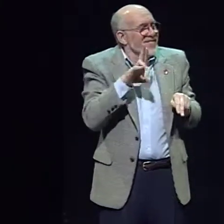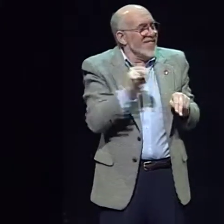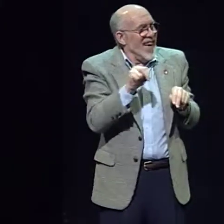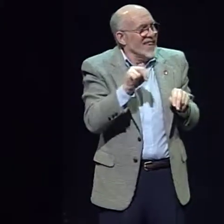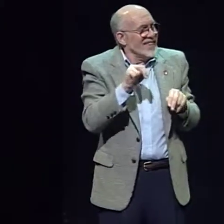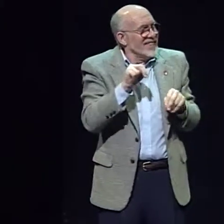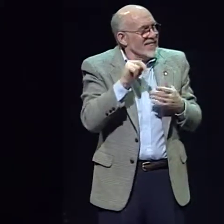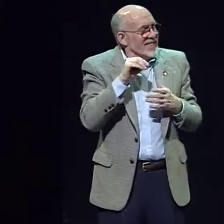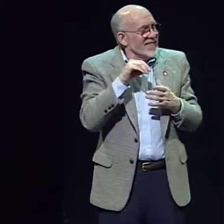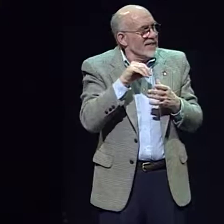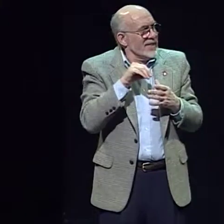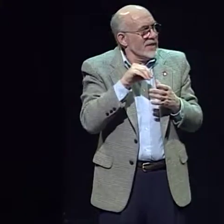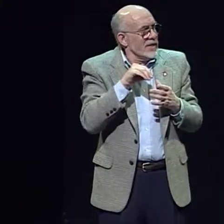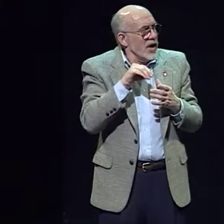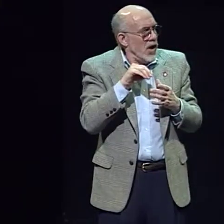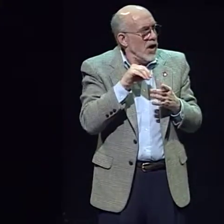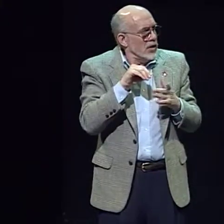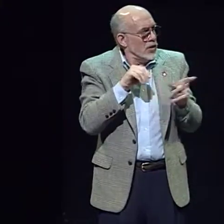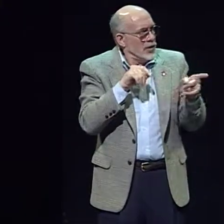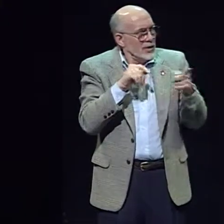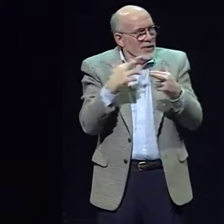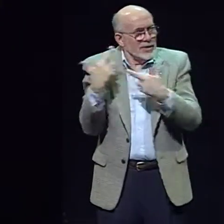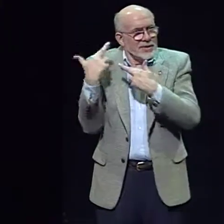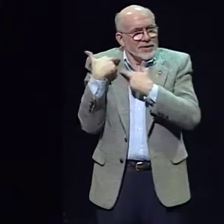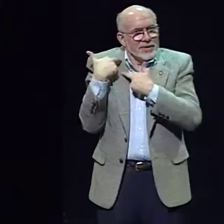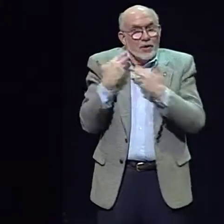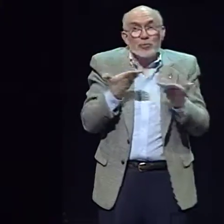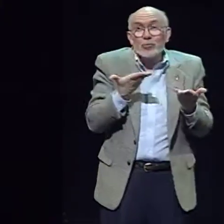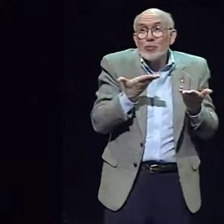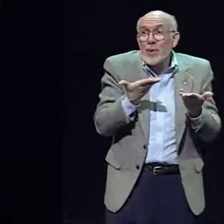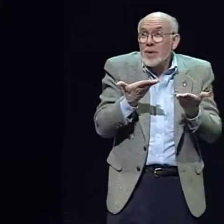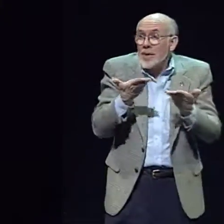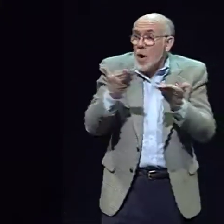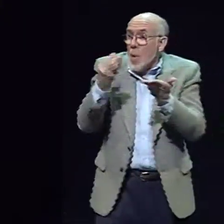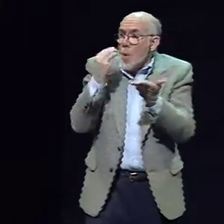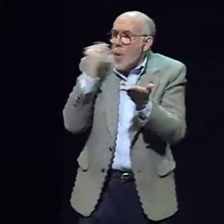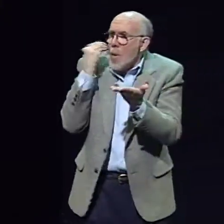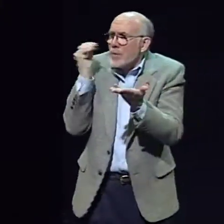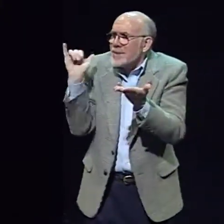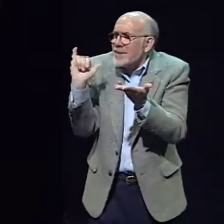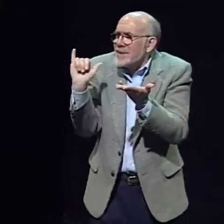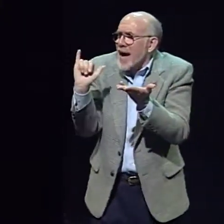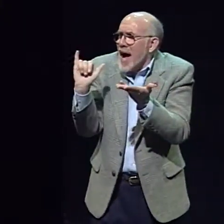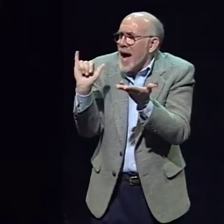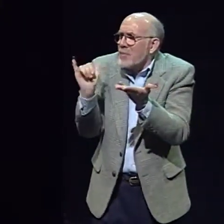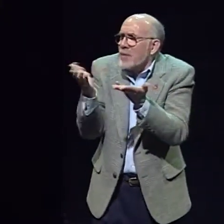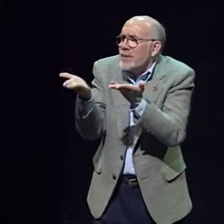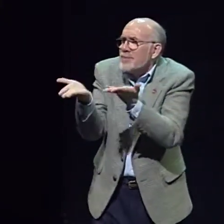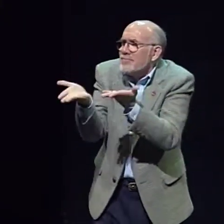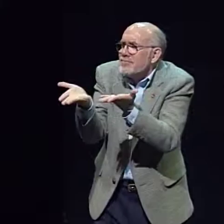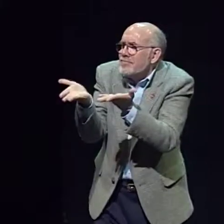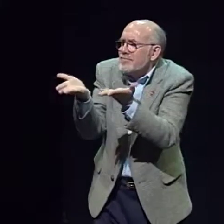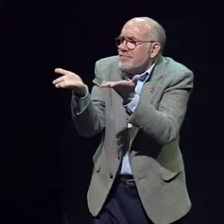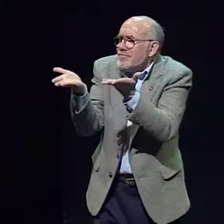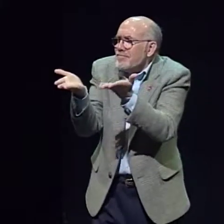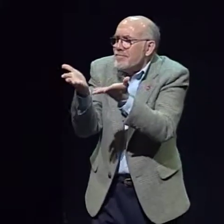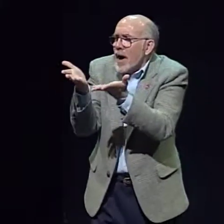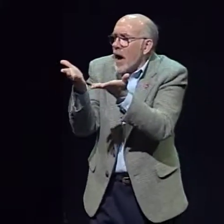AND ENJOYING IT AND HAVING FUN. AND YOU'RE RESPONSIBLE, WHEN YOU GO BACK HOME,